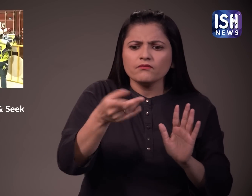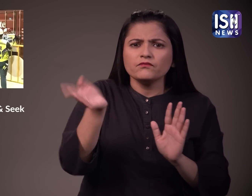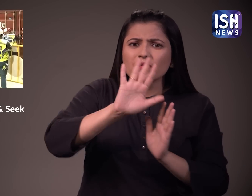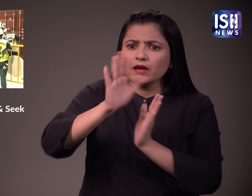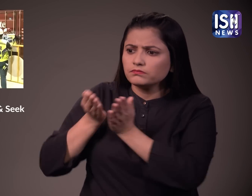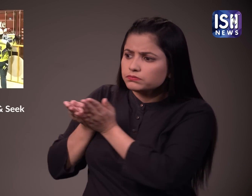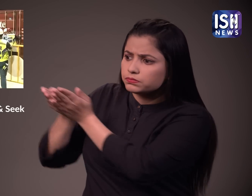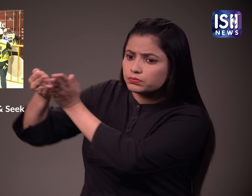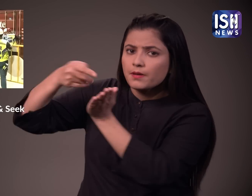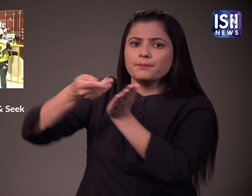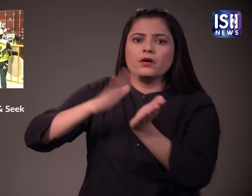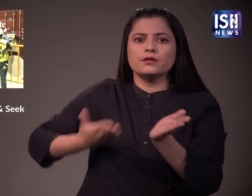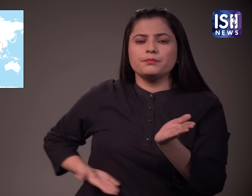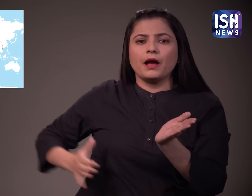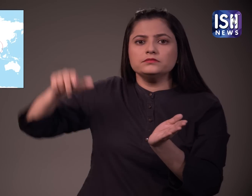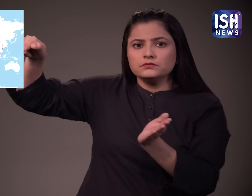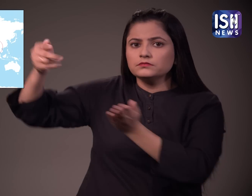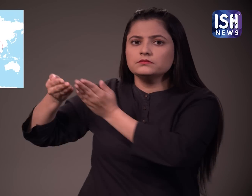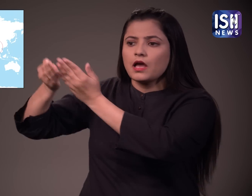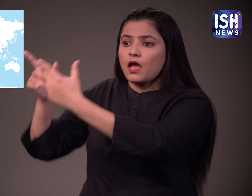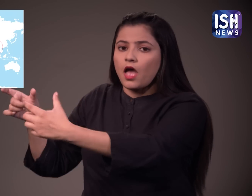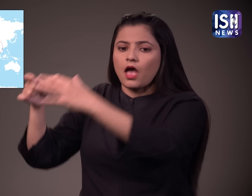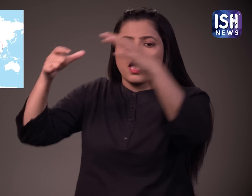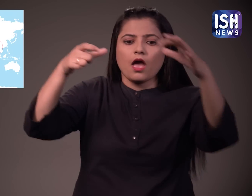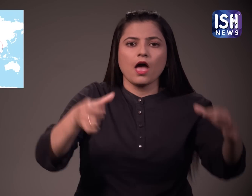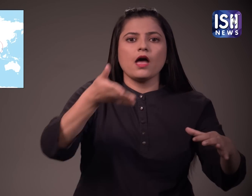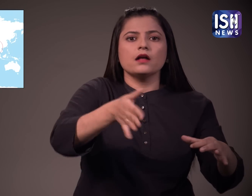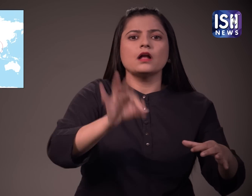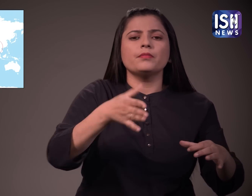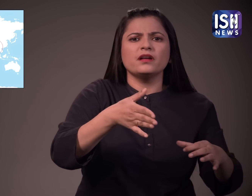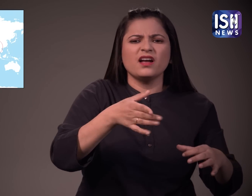The container had come in the ship from Bangladesh.